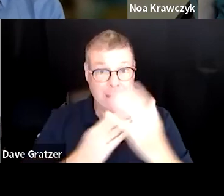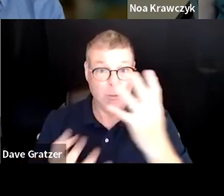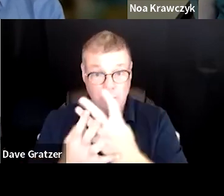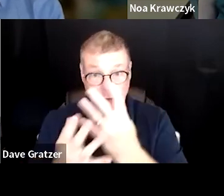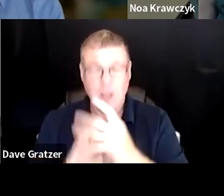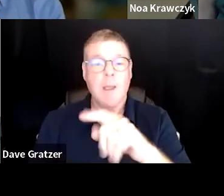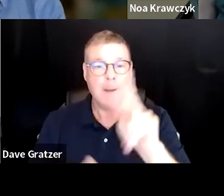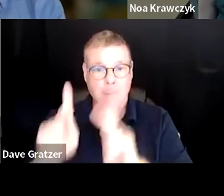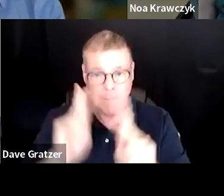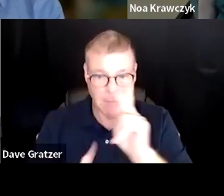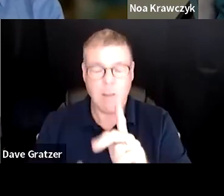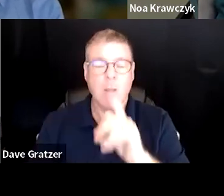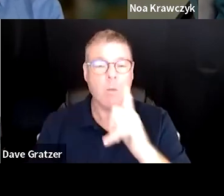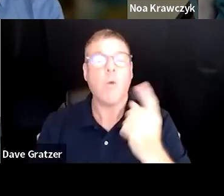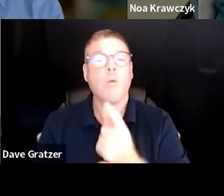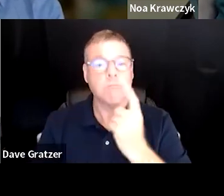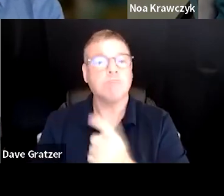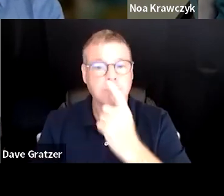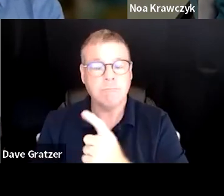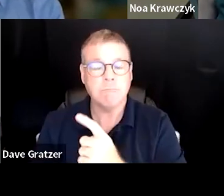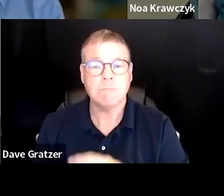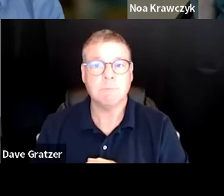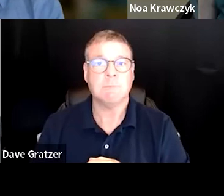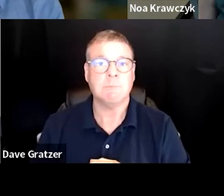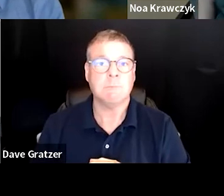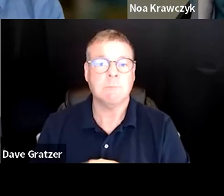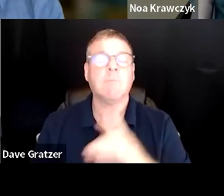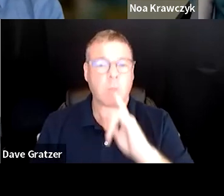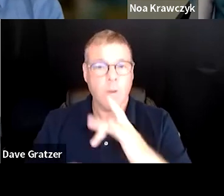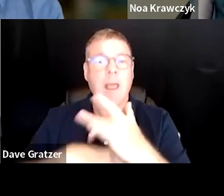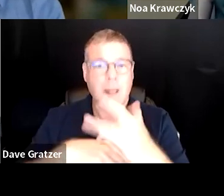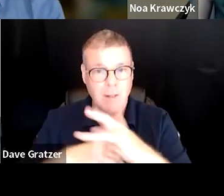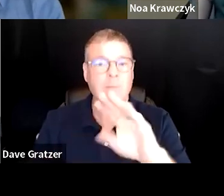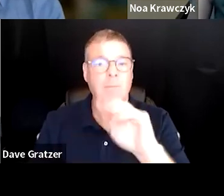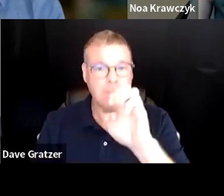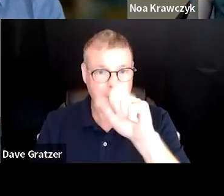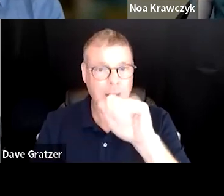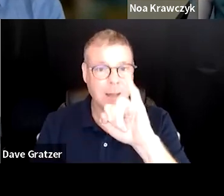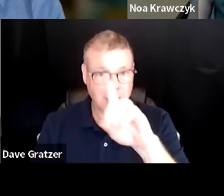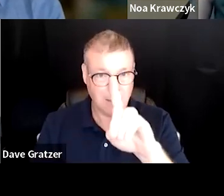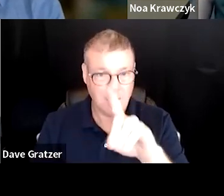who would ordinarily be eligible for Medicaid, that should work.